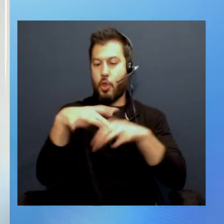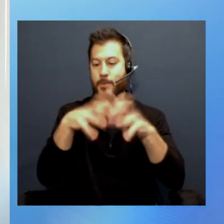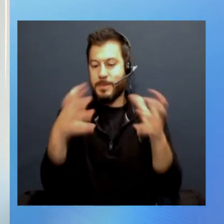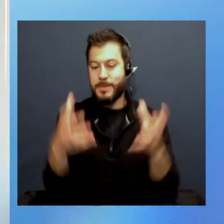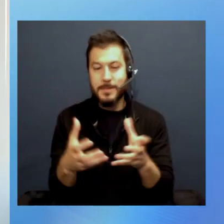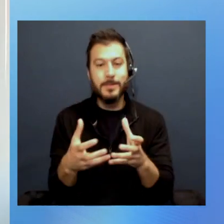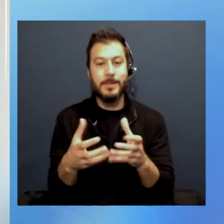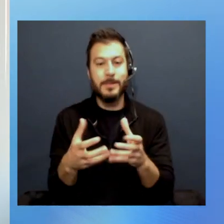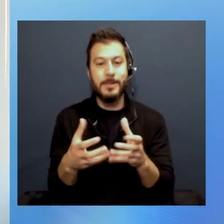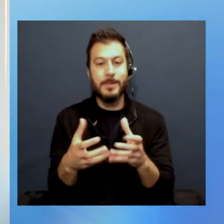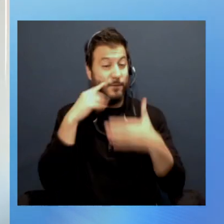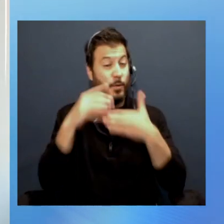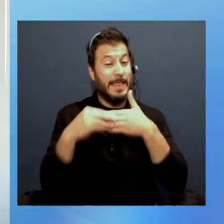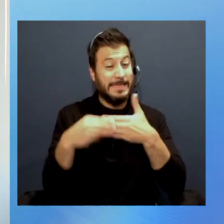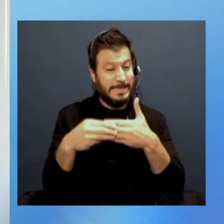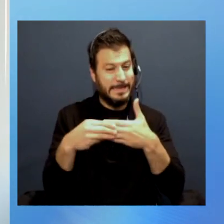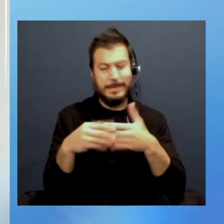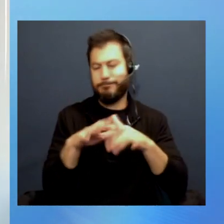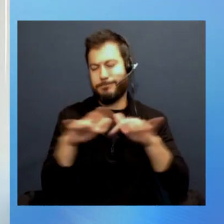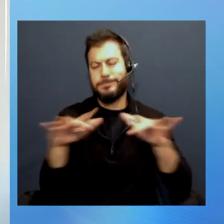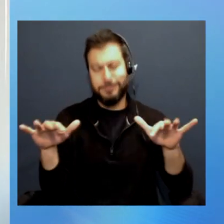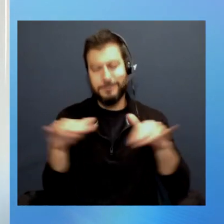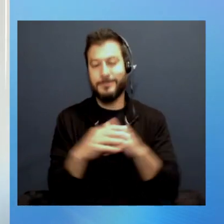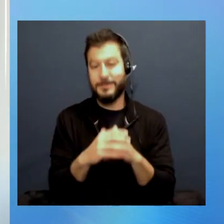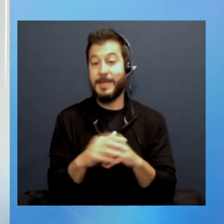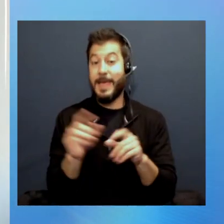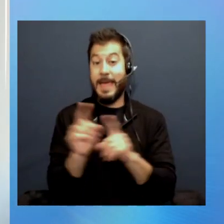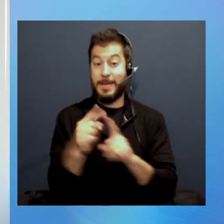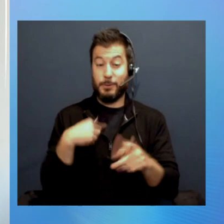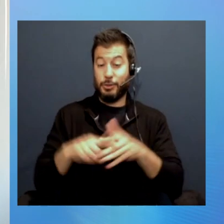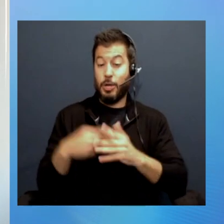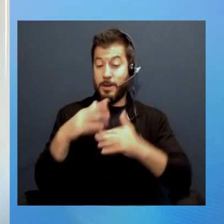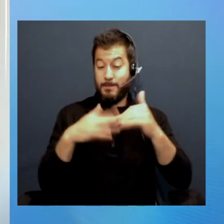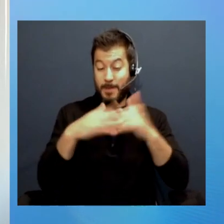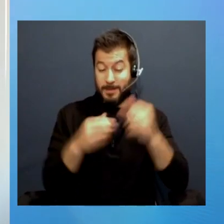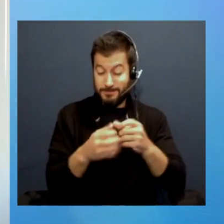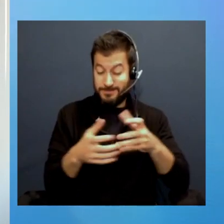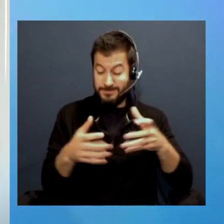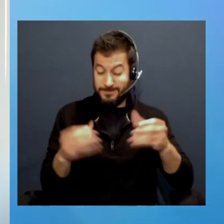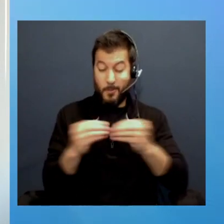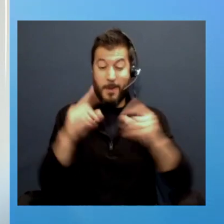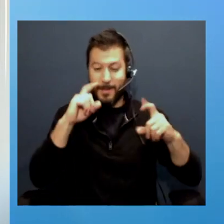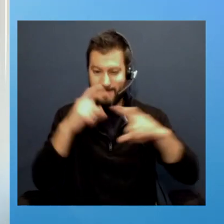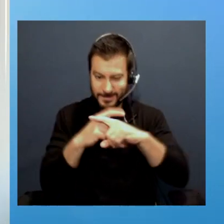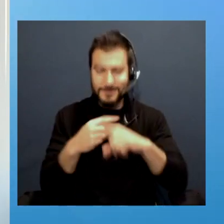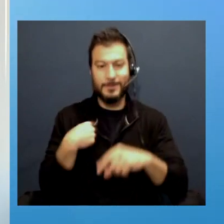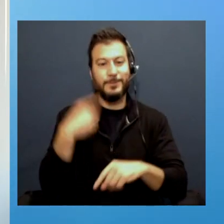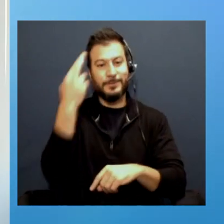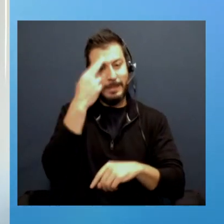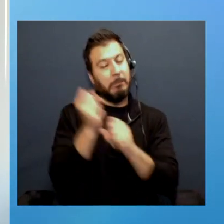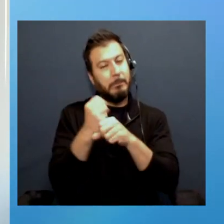autoscaling options for elasticity, etc. As we started building on all this complexity,